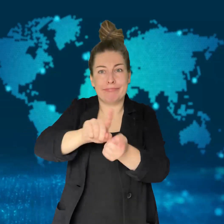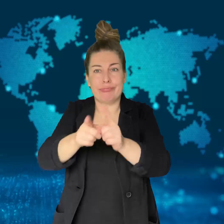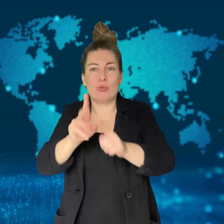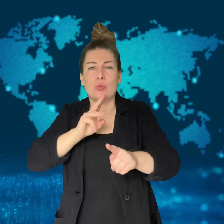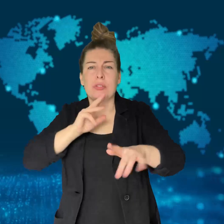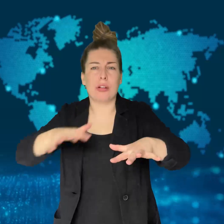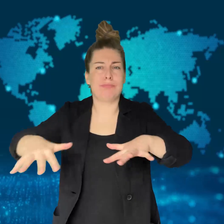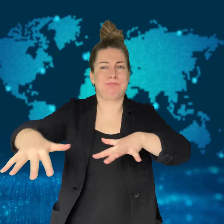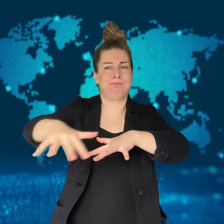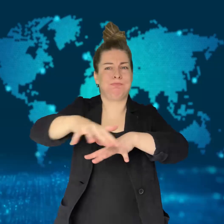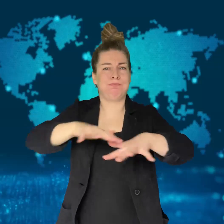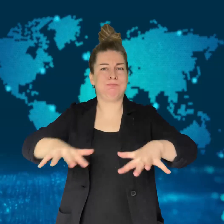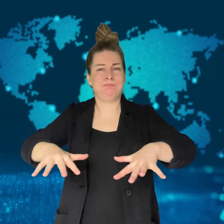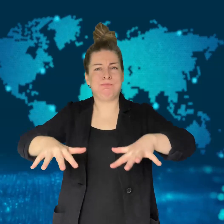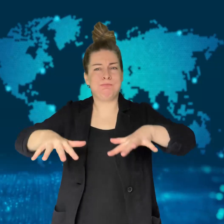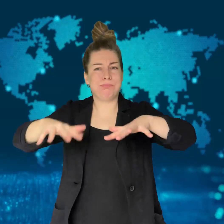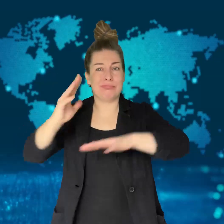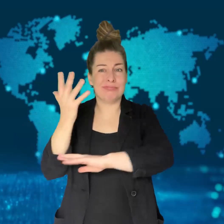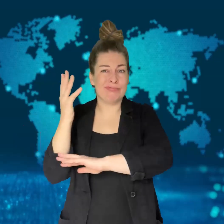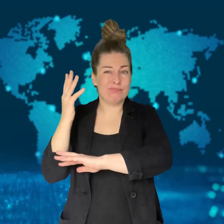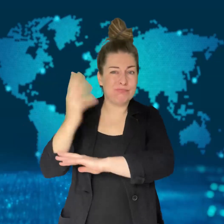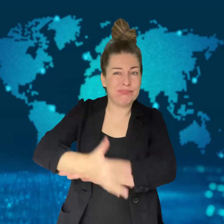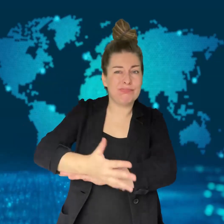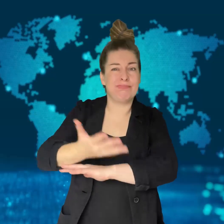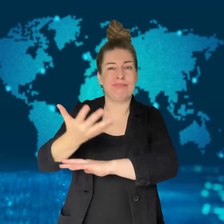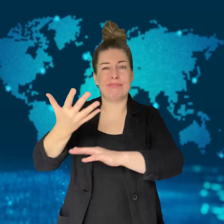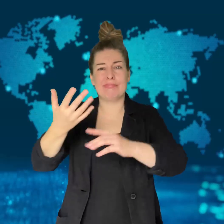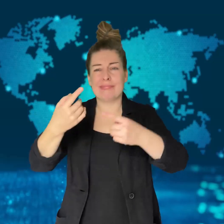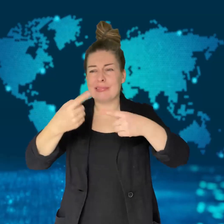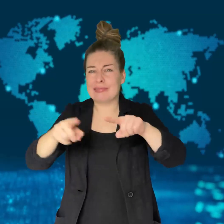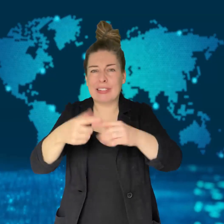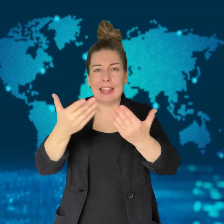The village's streets turned into rivers.